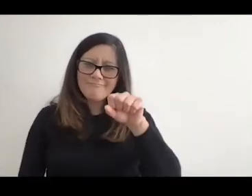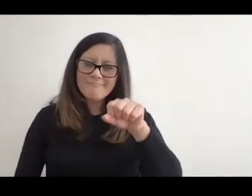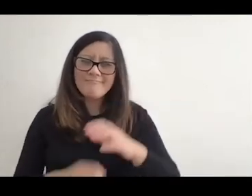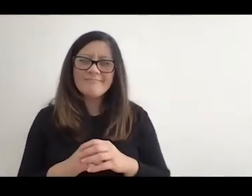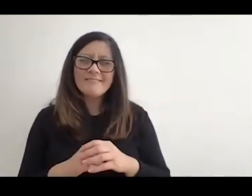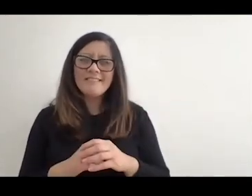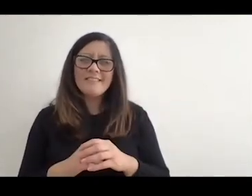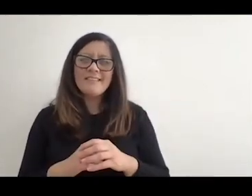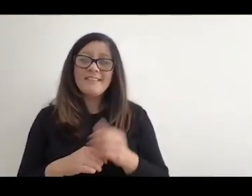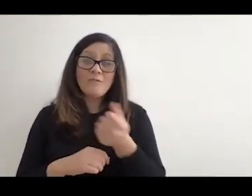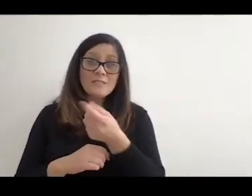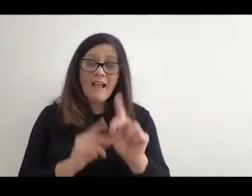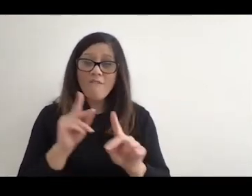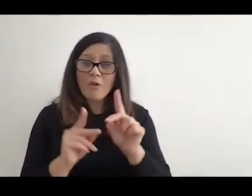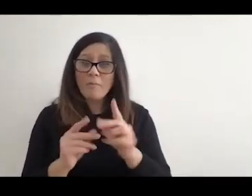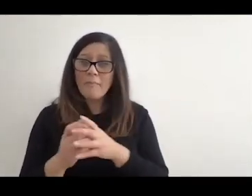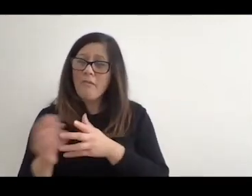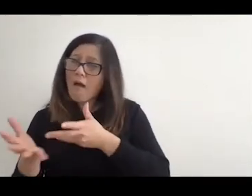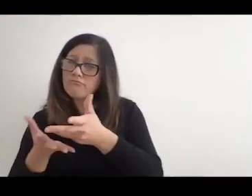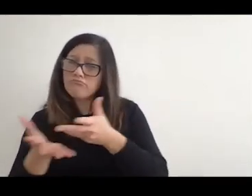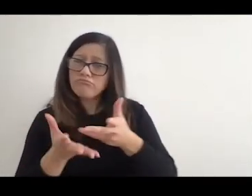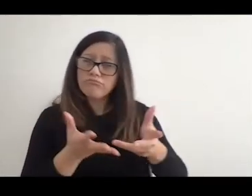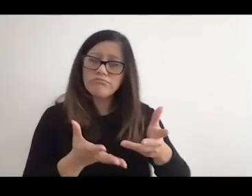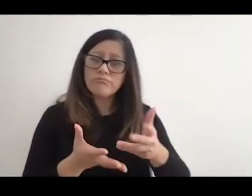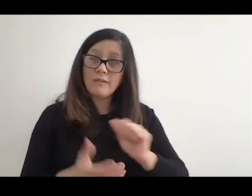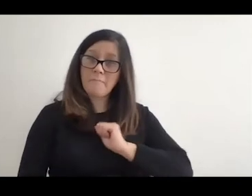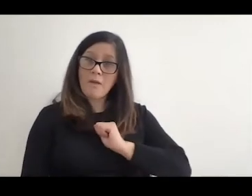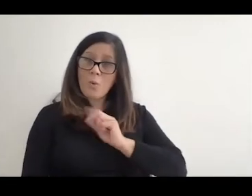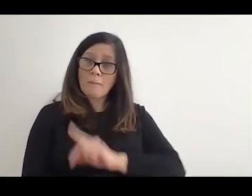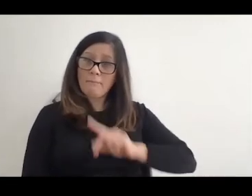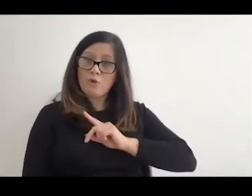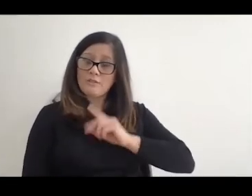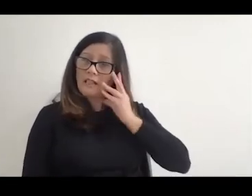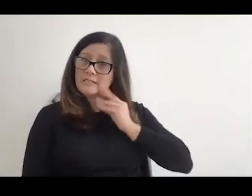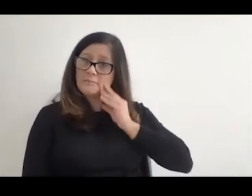the people that I've talked to and my own personal experience. We don't want to wear clothing